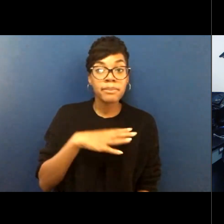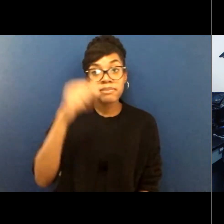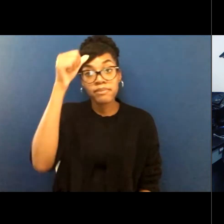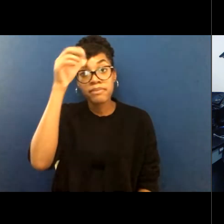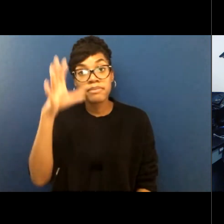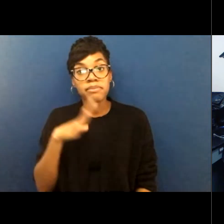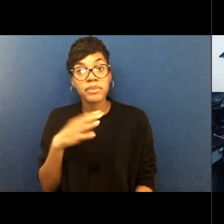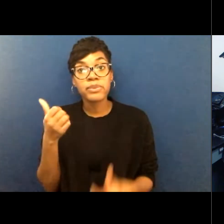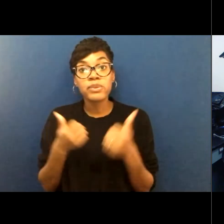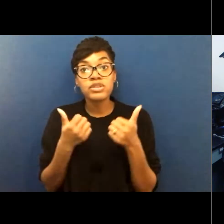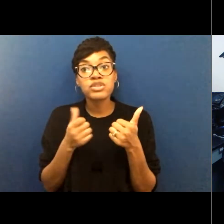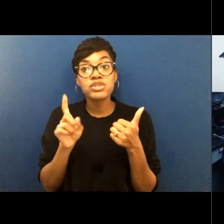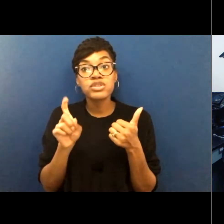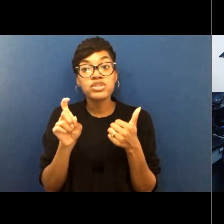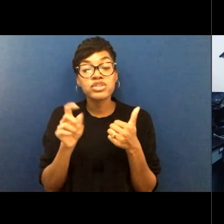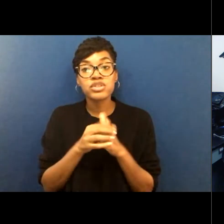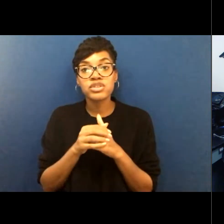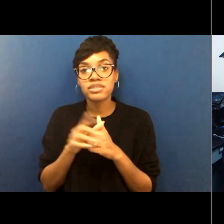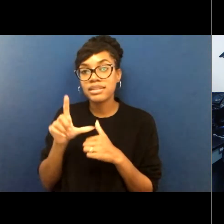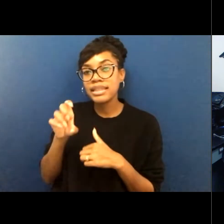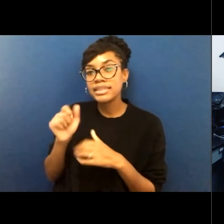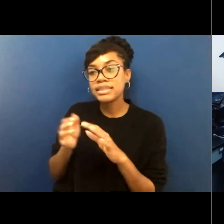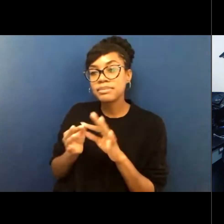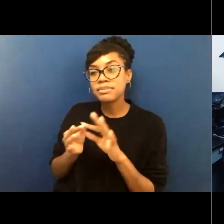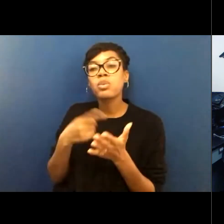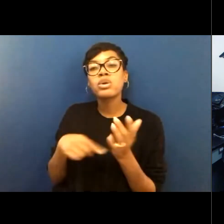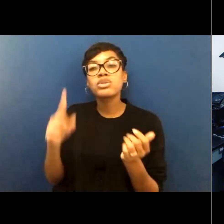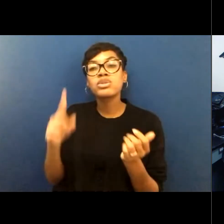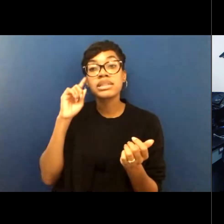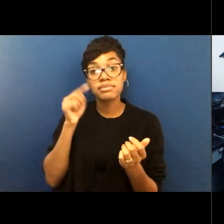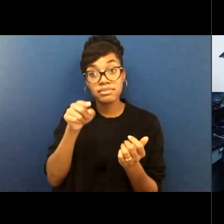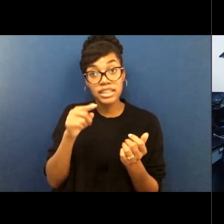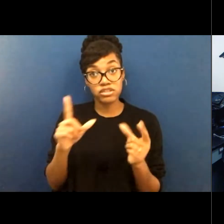[Lisa] All right. So what do you think is this crab a male or a female?